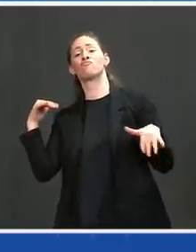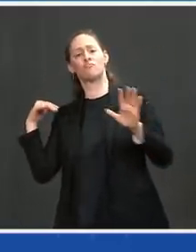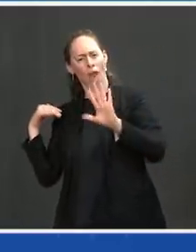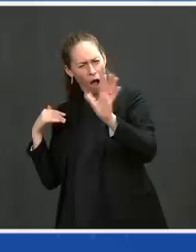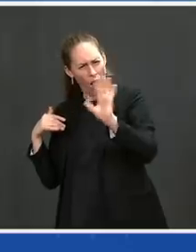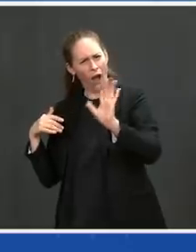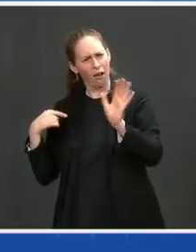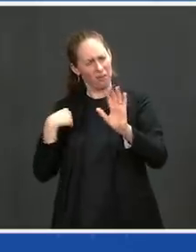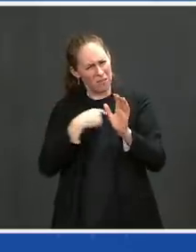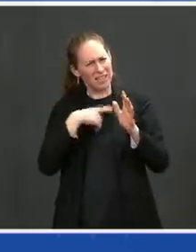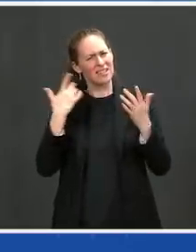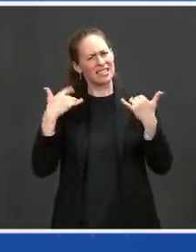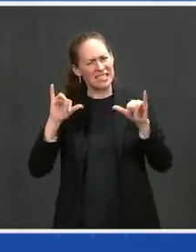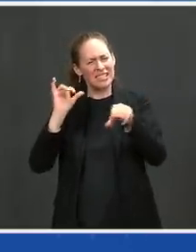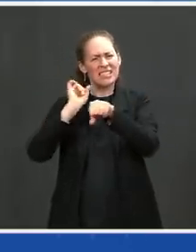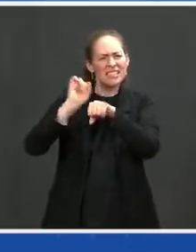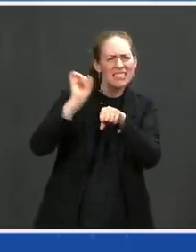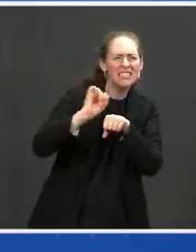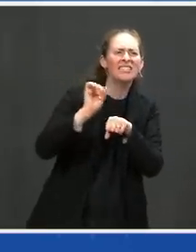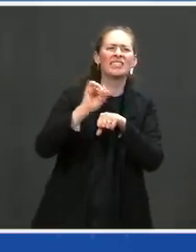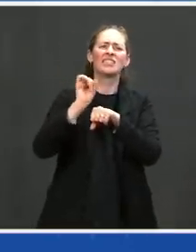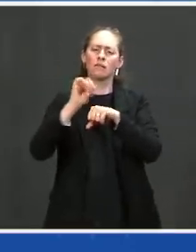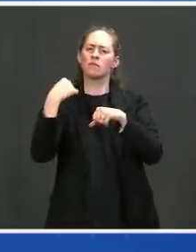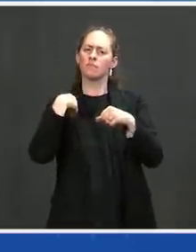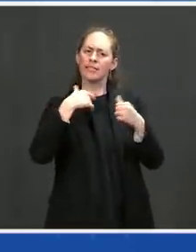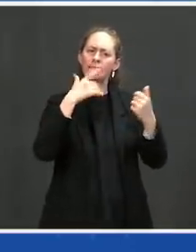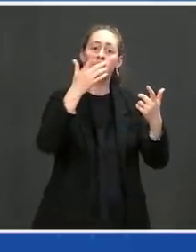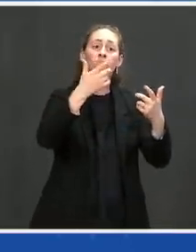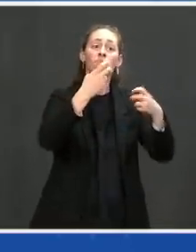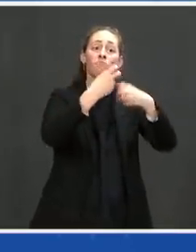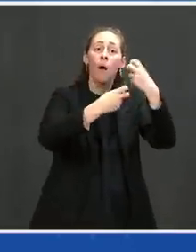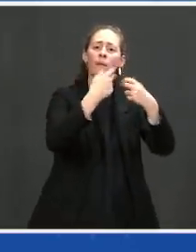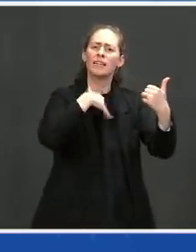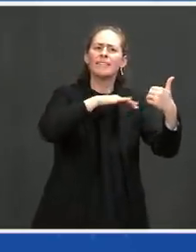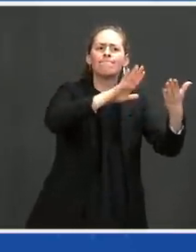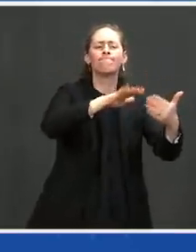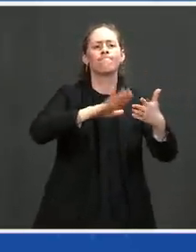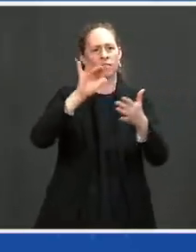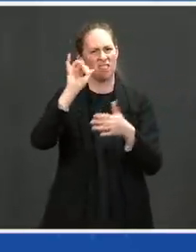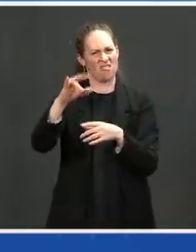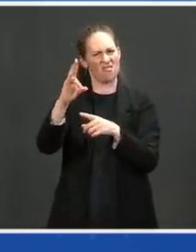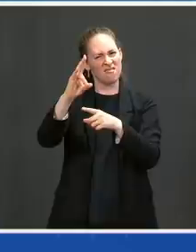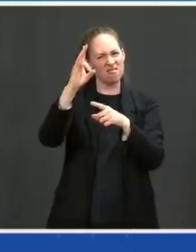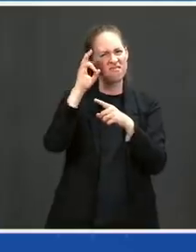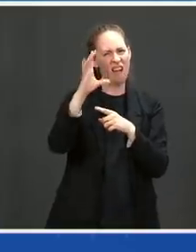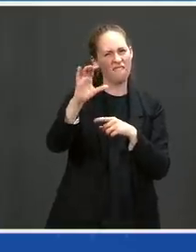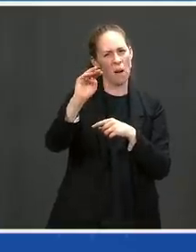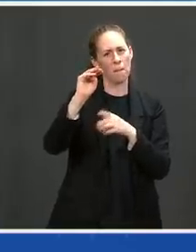We're going to be spending that 700-plus million dollars a year to change the life and circumstances